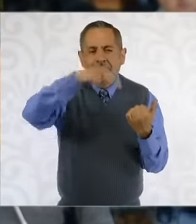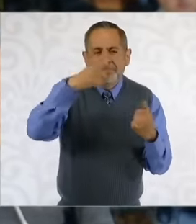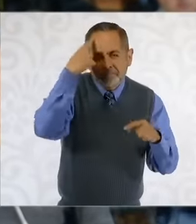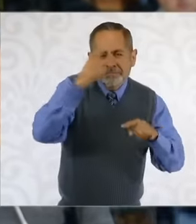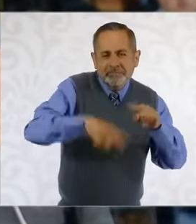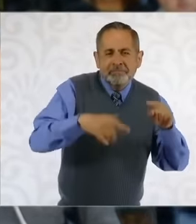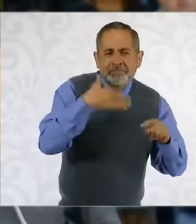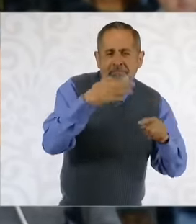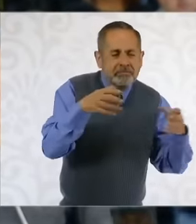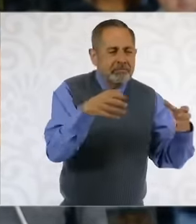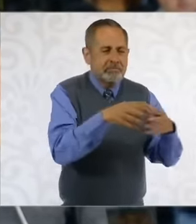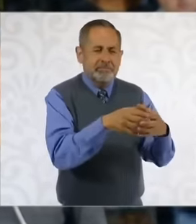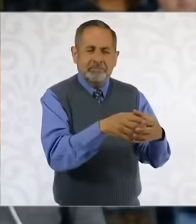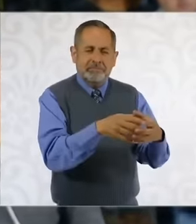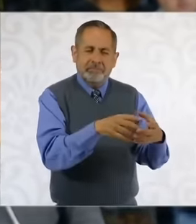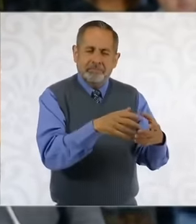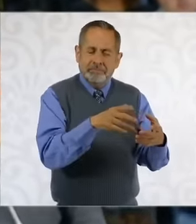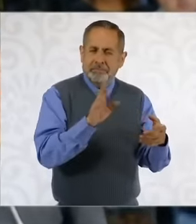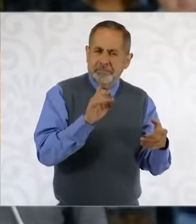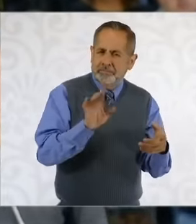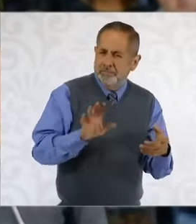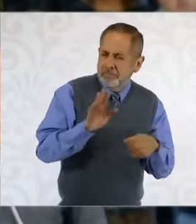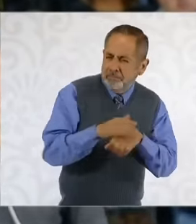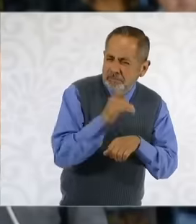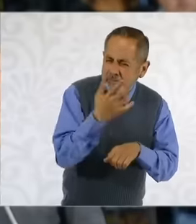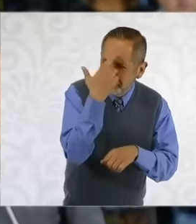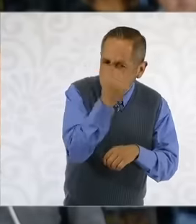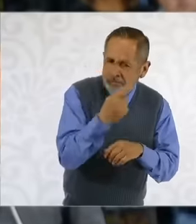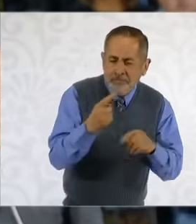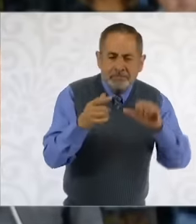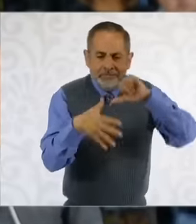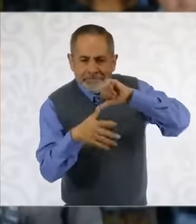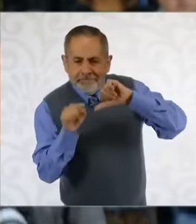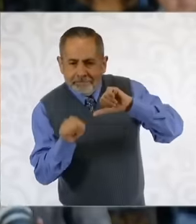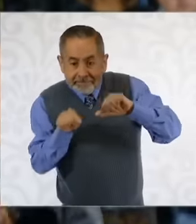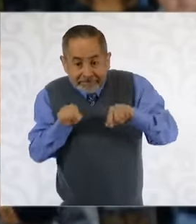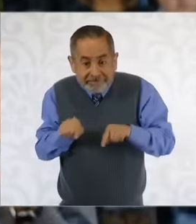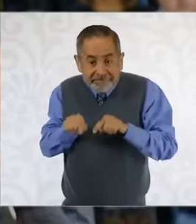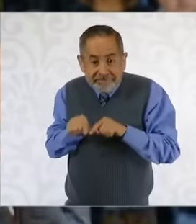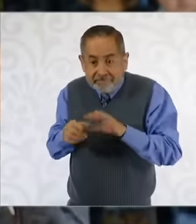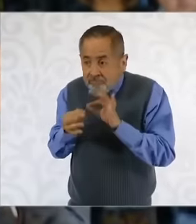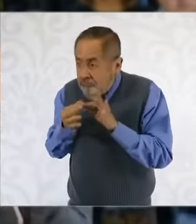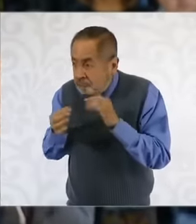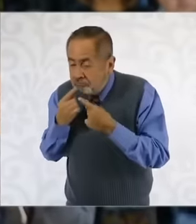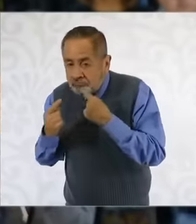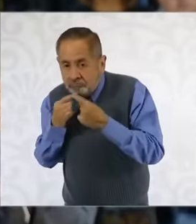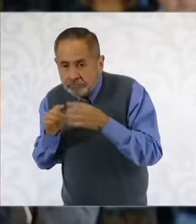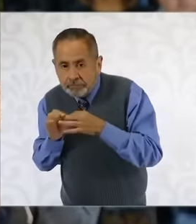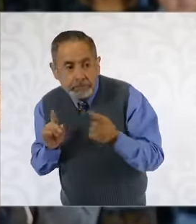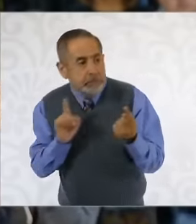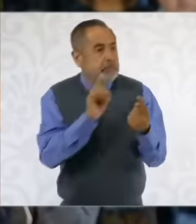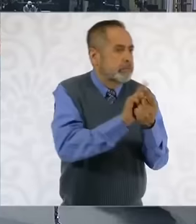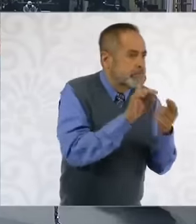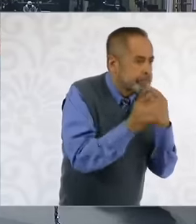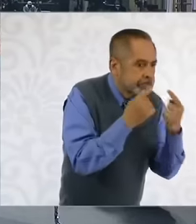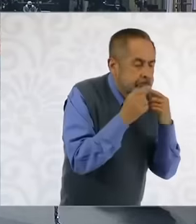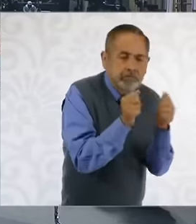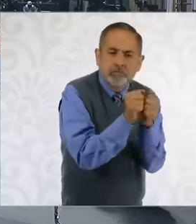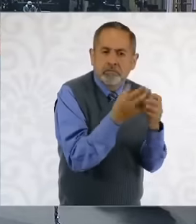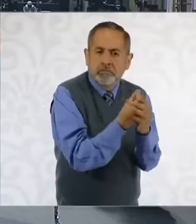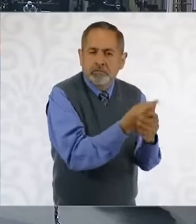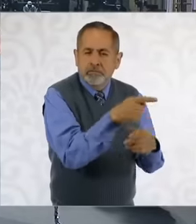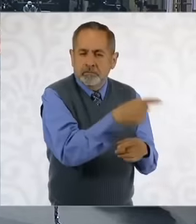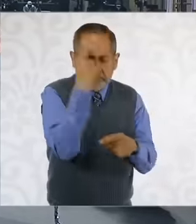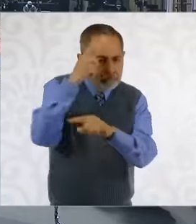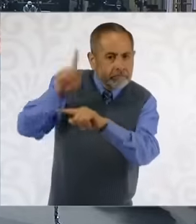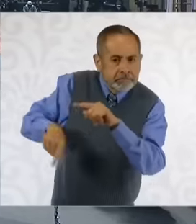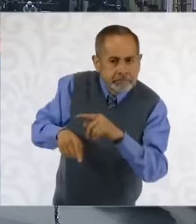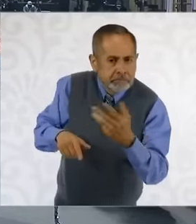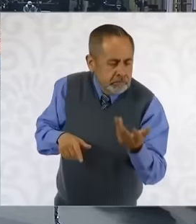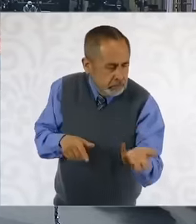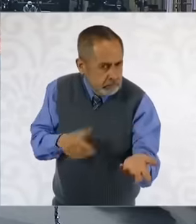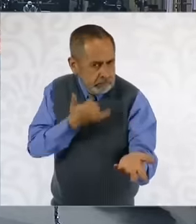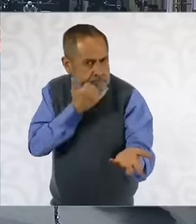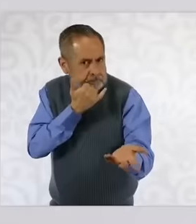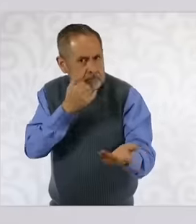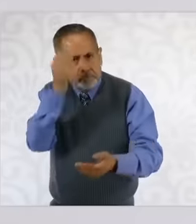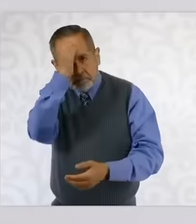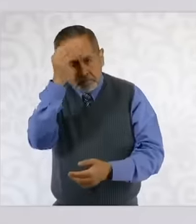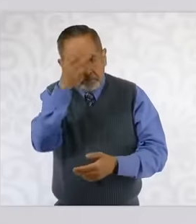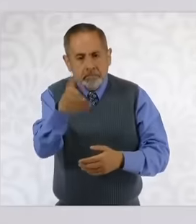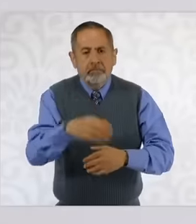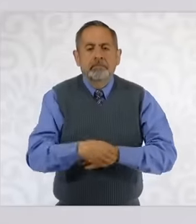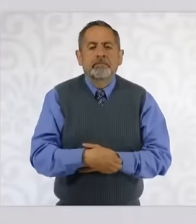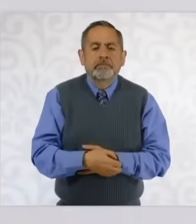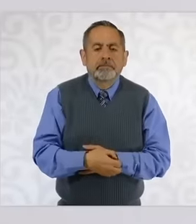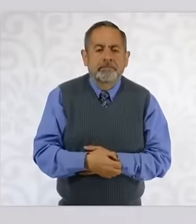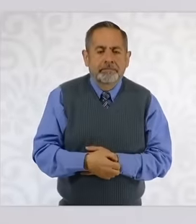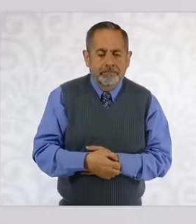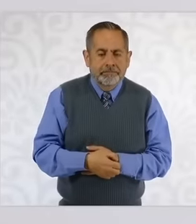it would be very naive not to understand the relations eh conservative president Yes first and